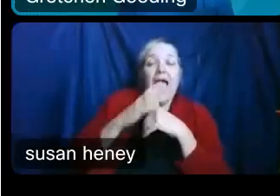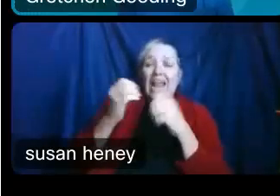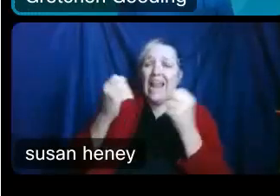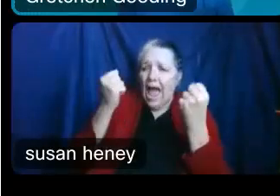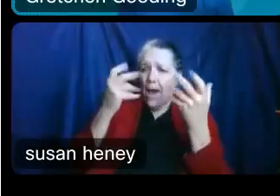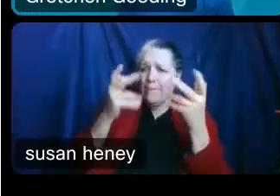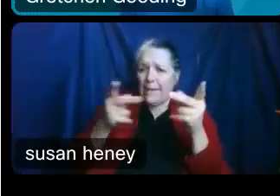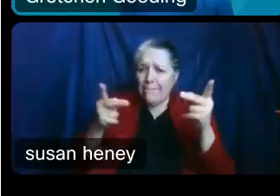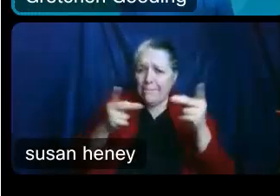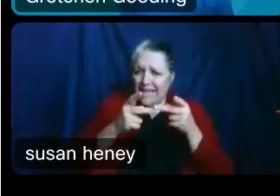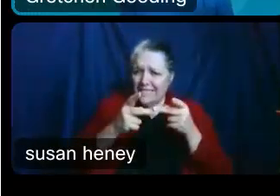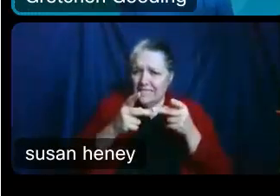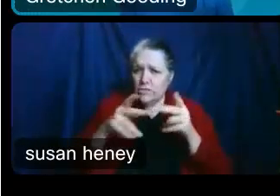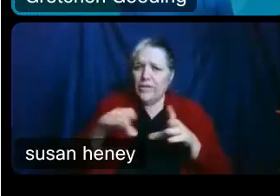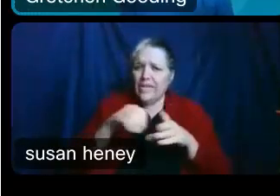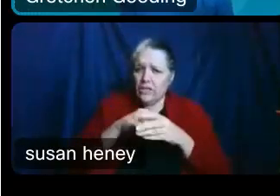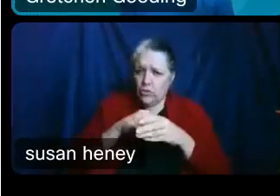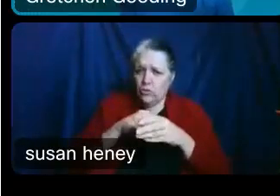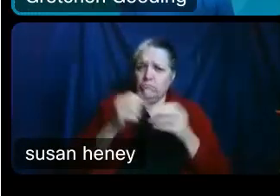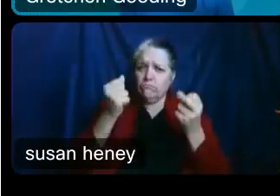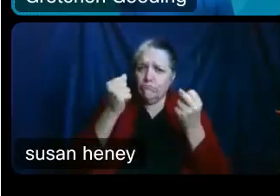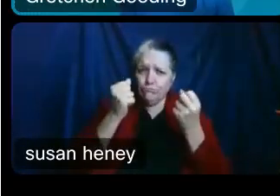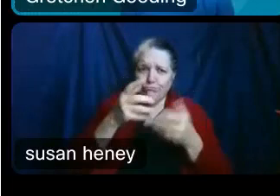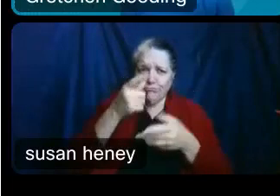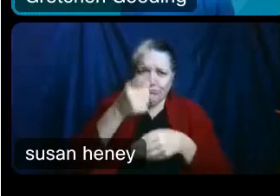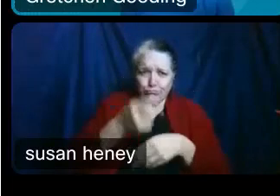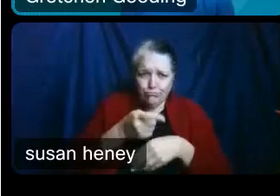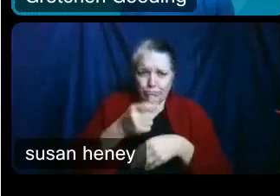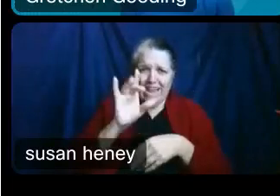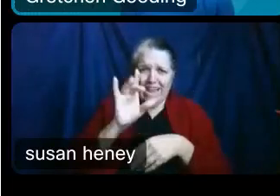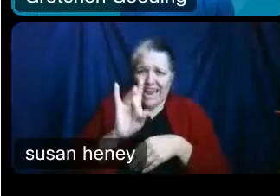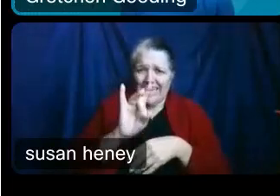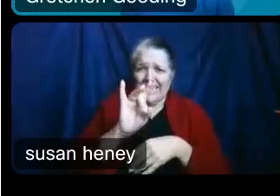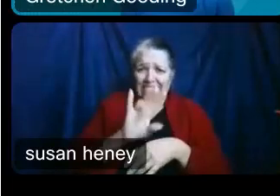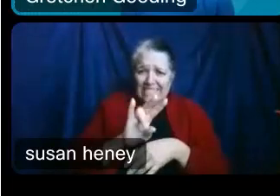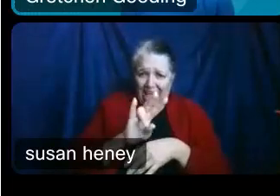at which data are available. Starting from the top at the national level all the way